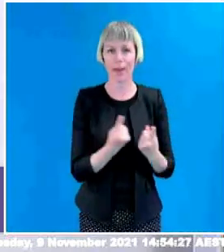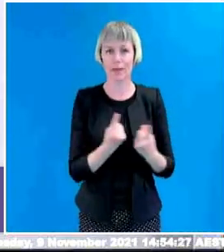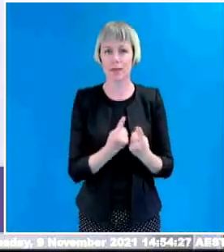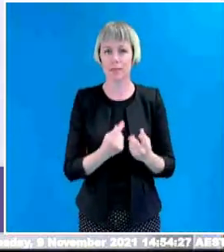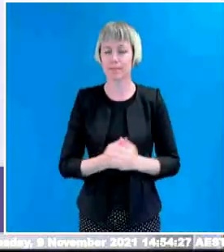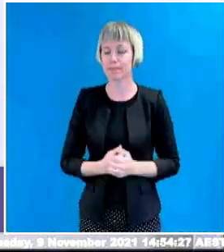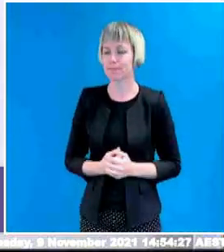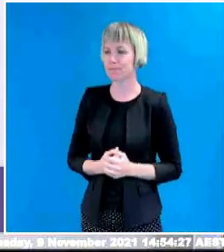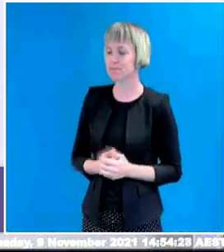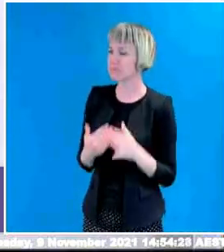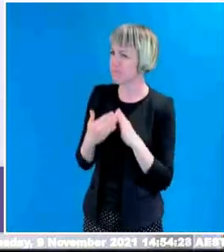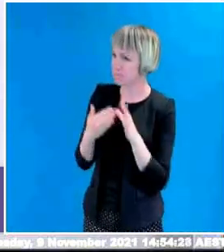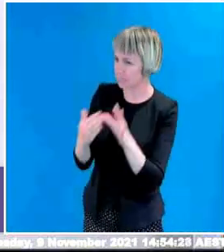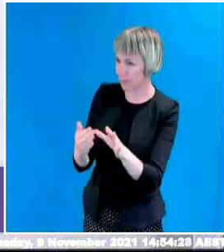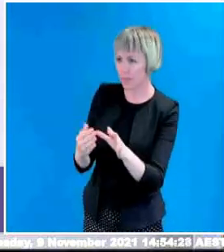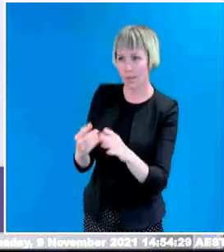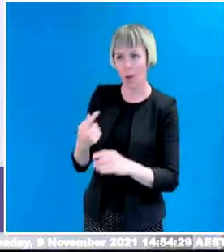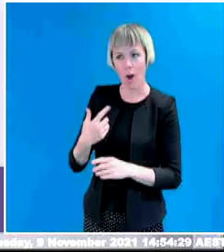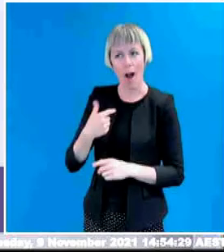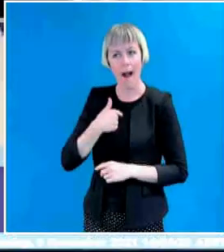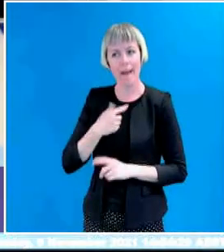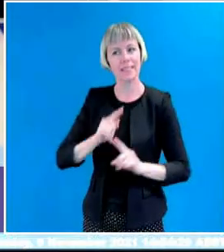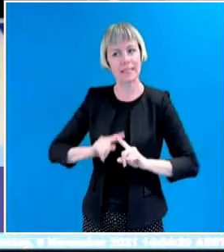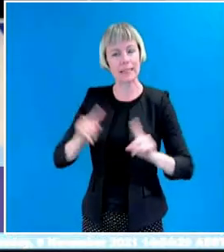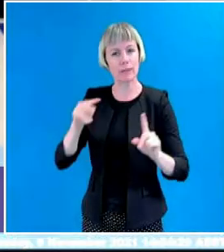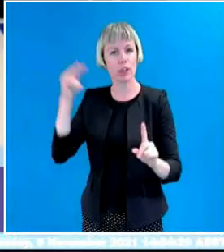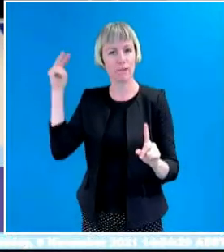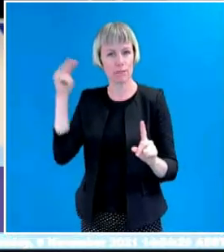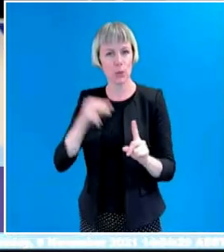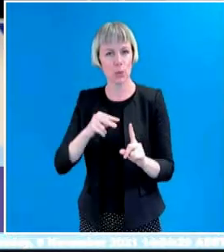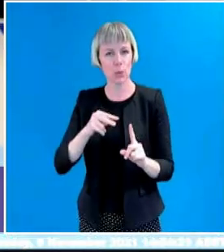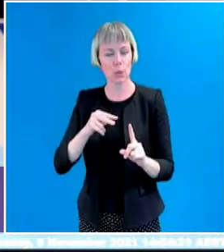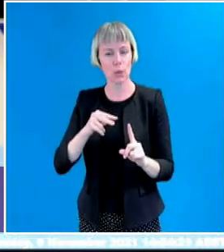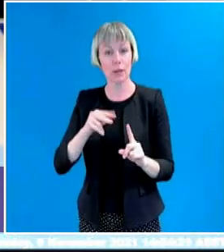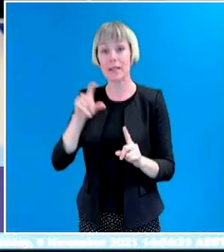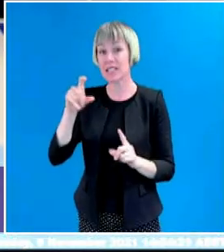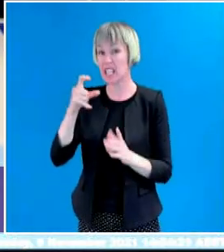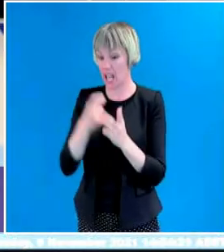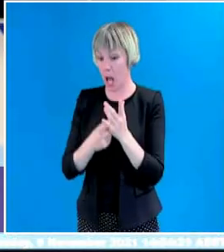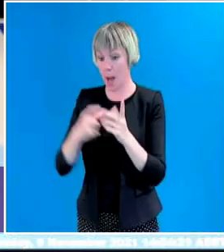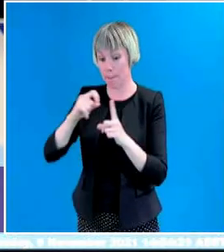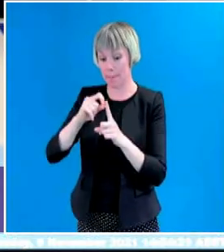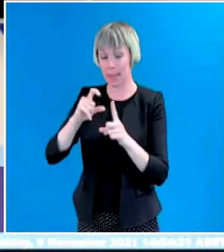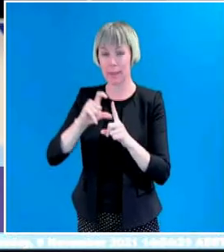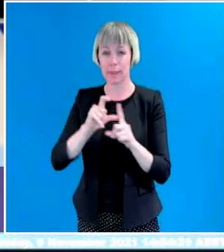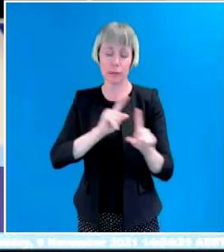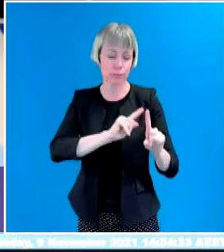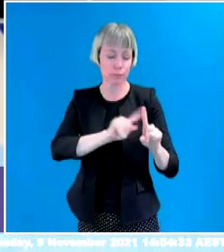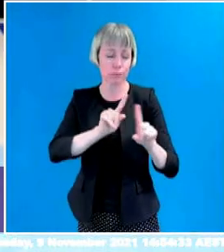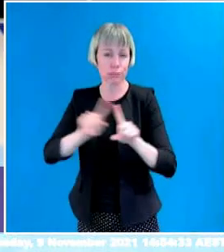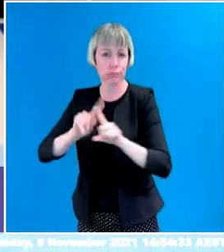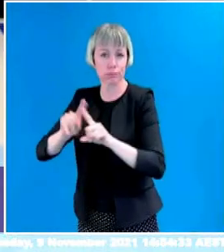I think I accept that CRPD has a range of rights, some of which fall into civil